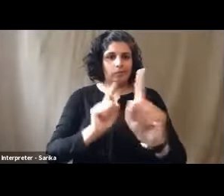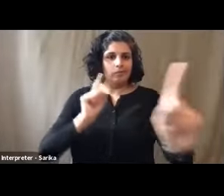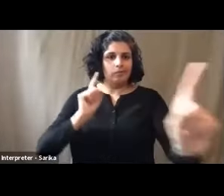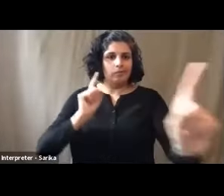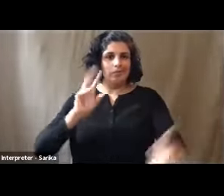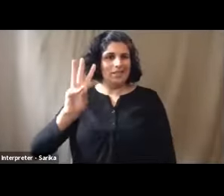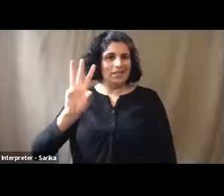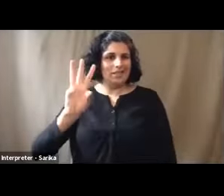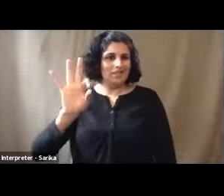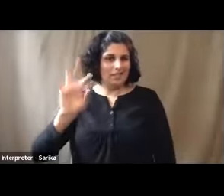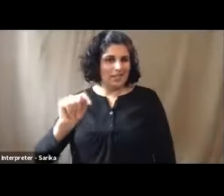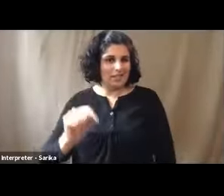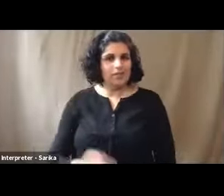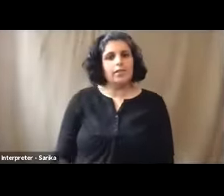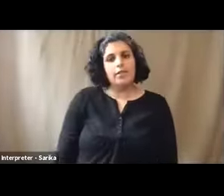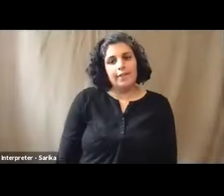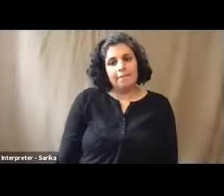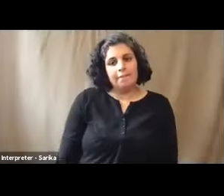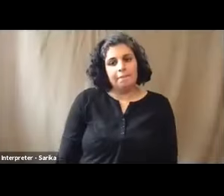Yes, thank you.